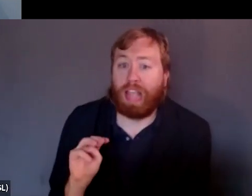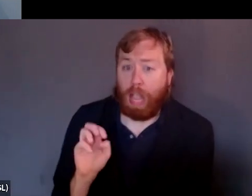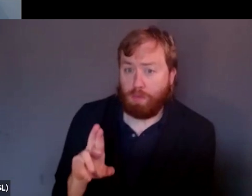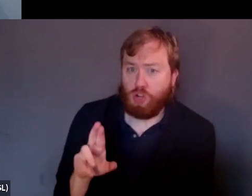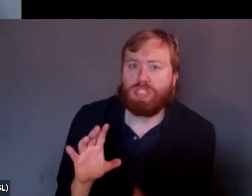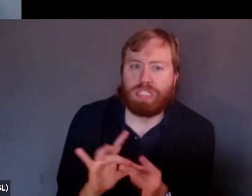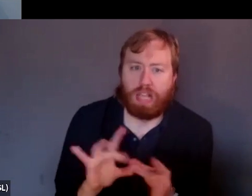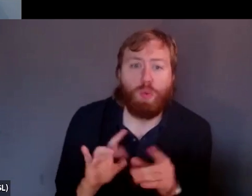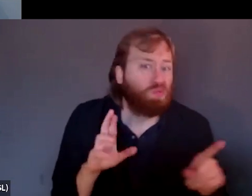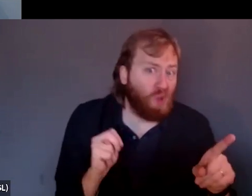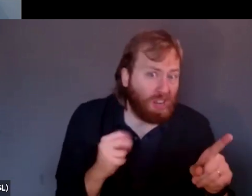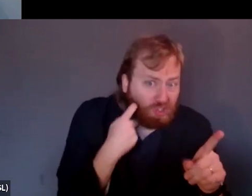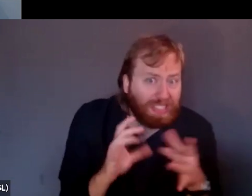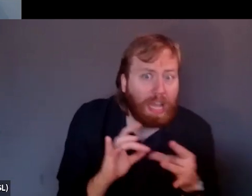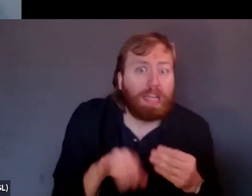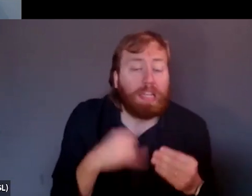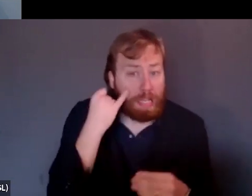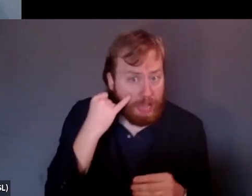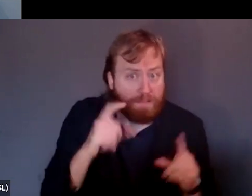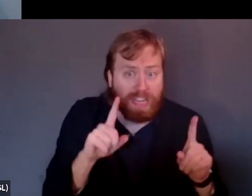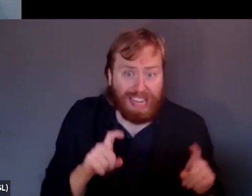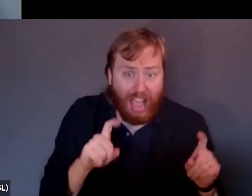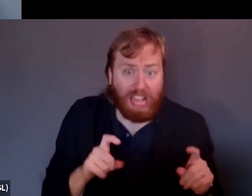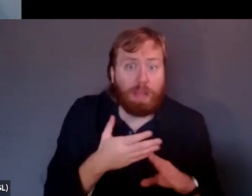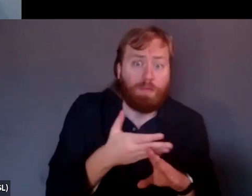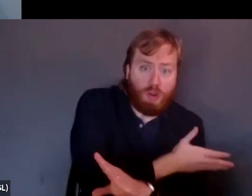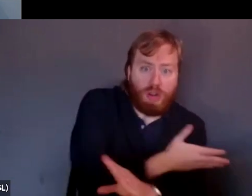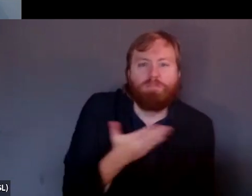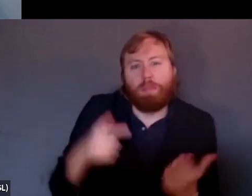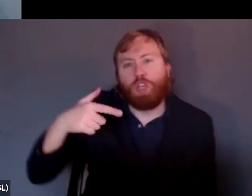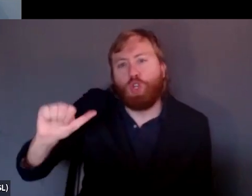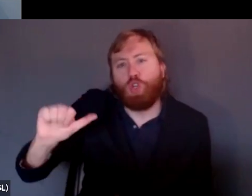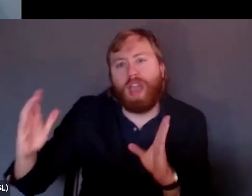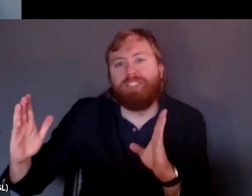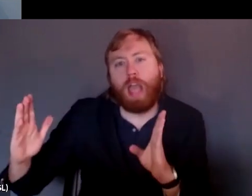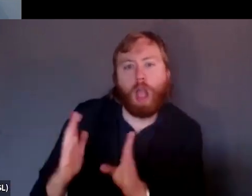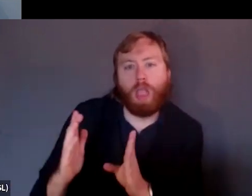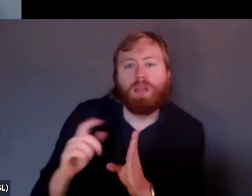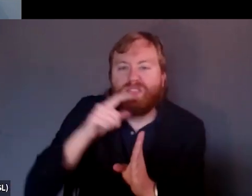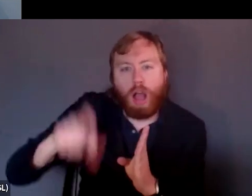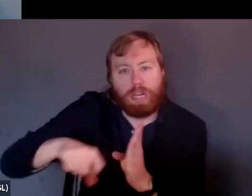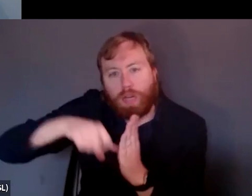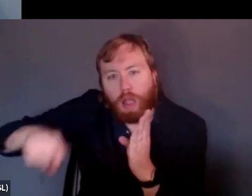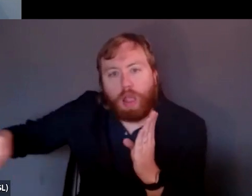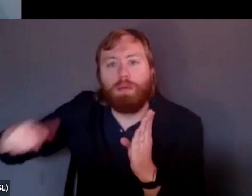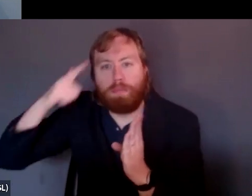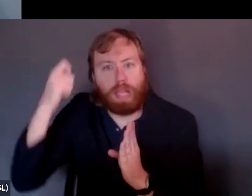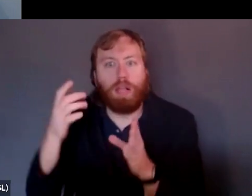then maybe your QA phase might end up being lower because whoever's QAing and finding problems might find fewer